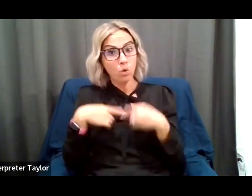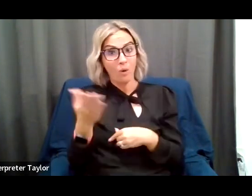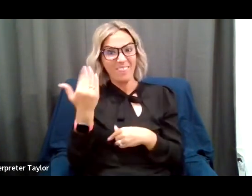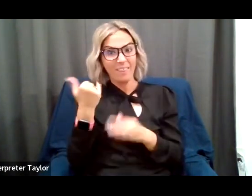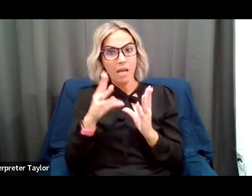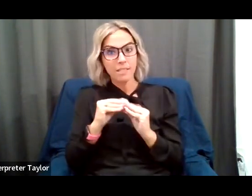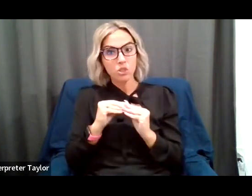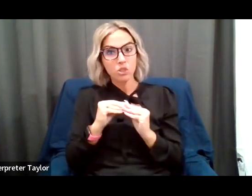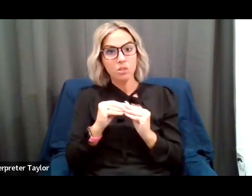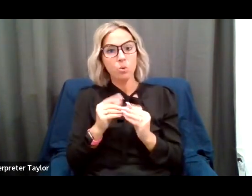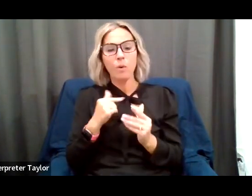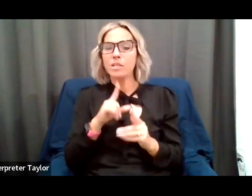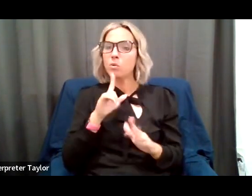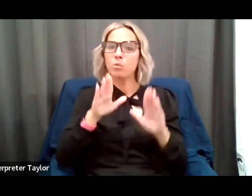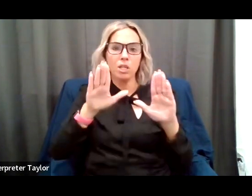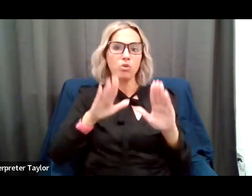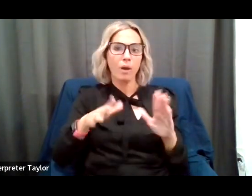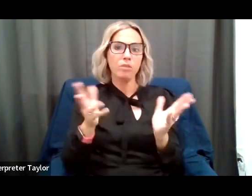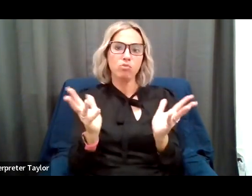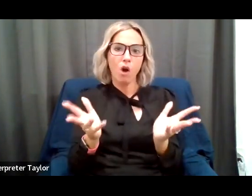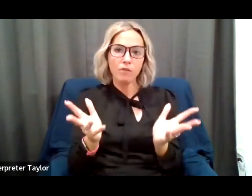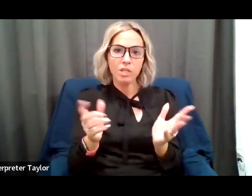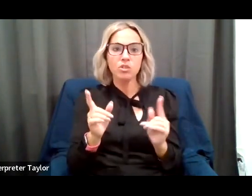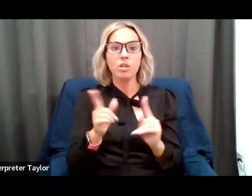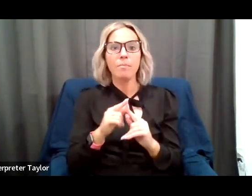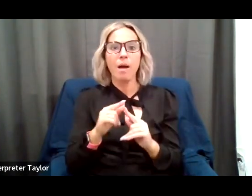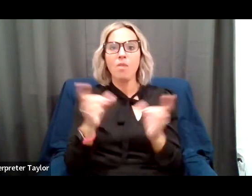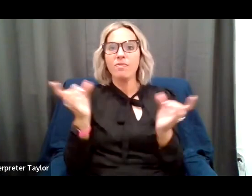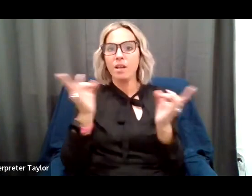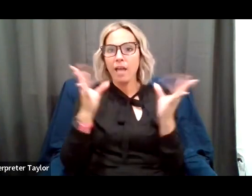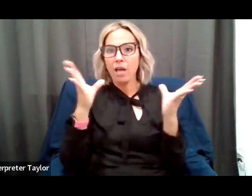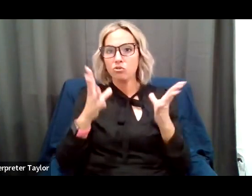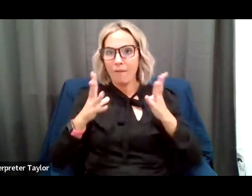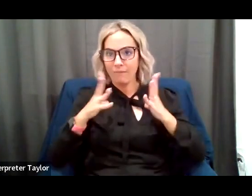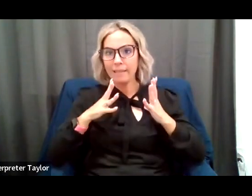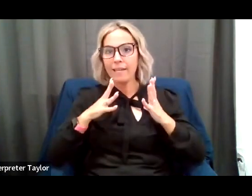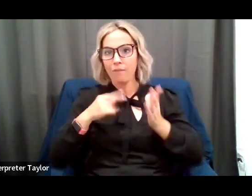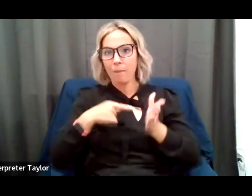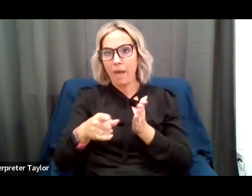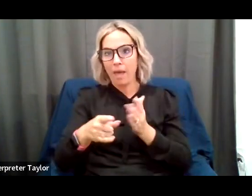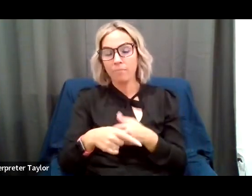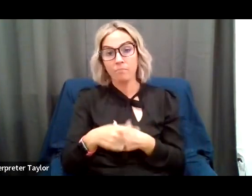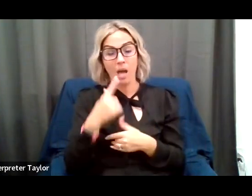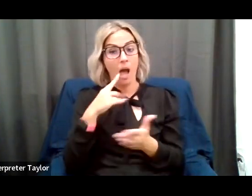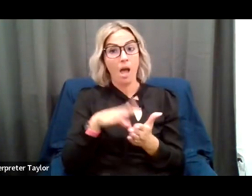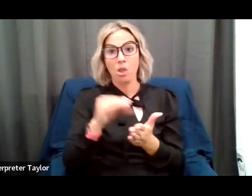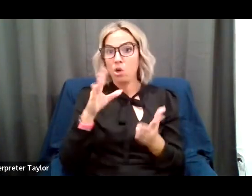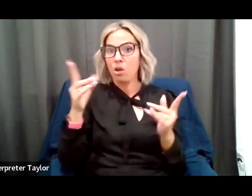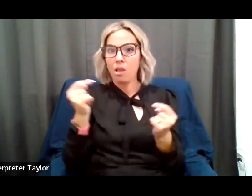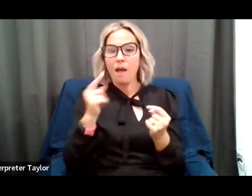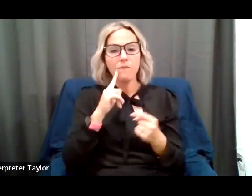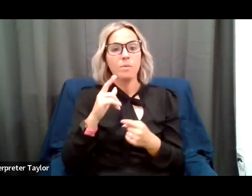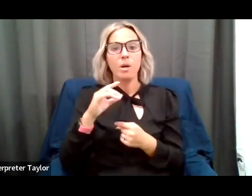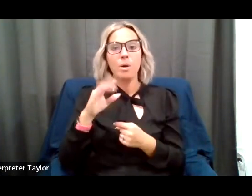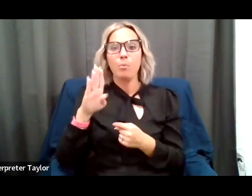there were some really great conversation regarding the catastrophic leave bank. I certainly learned a lot from Bridget's comments and suggestions.